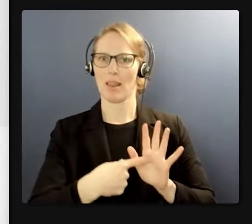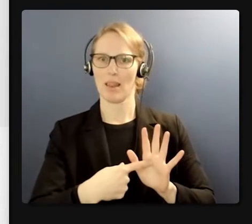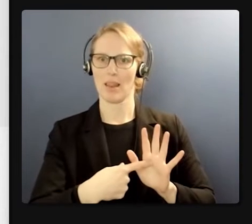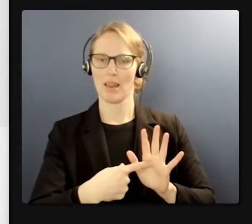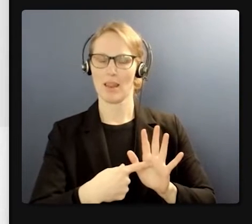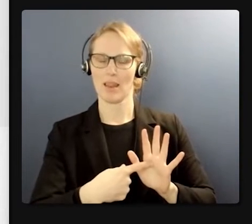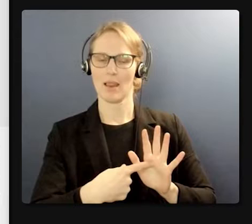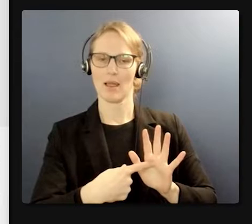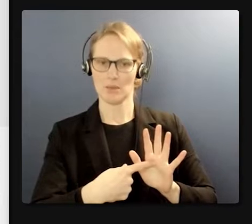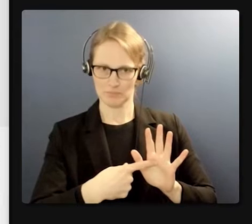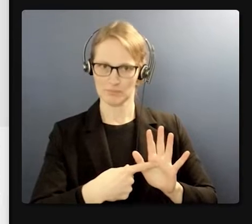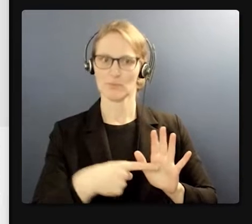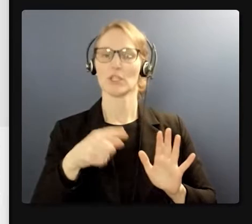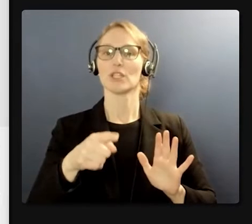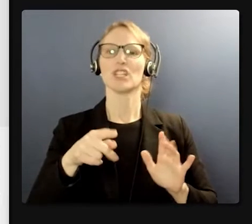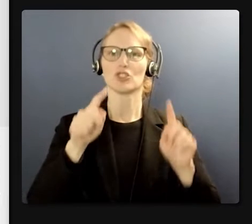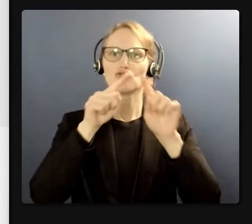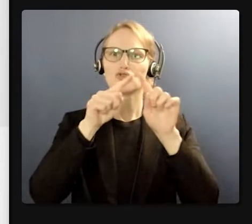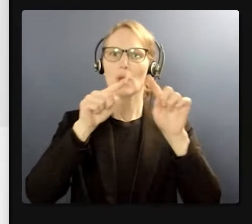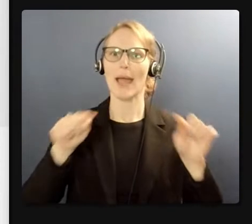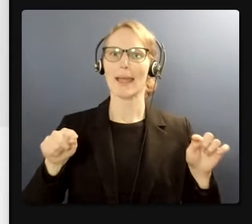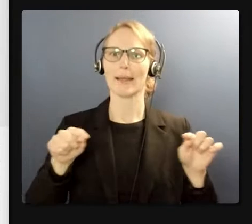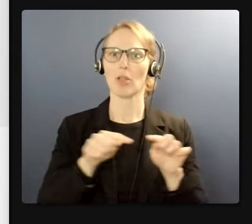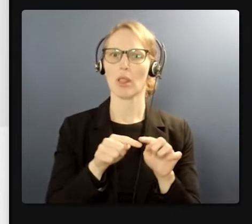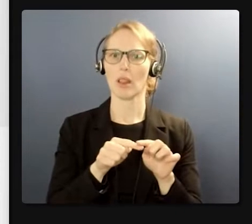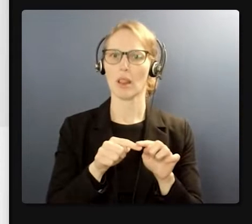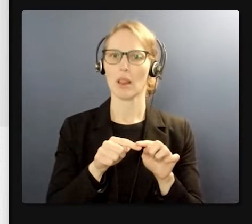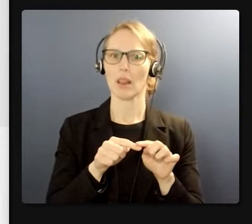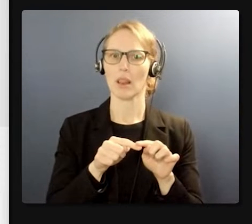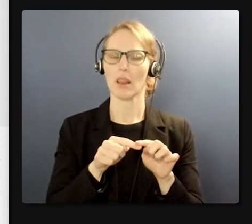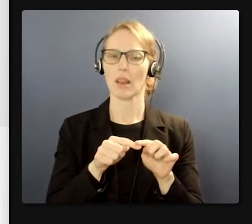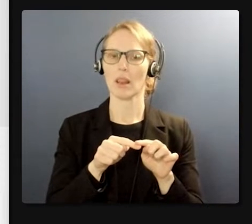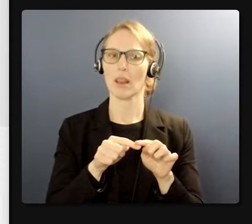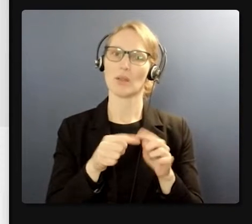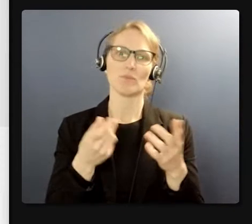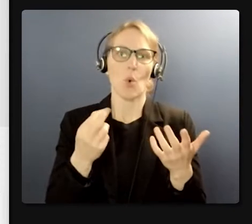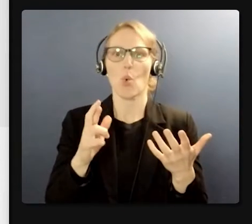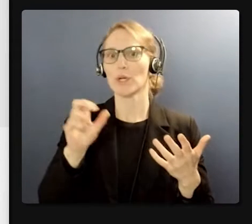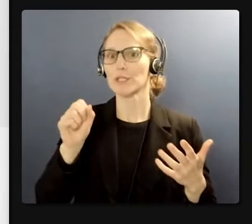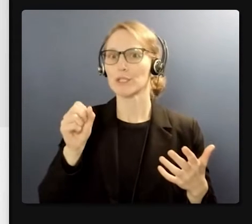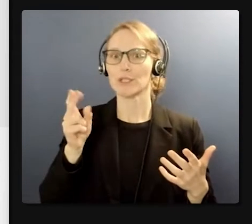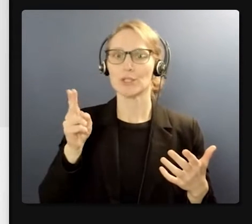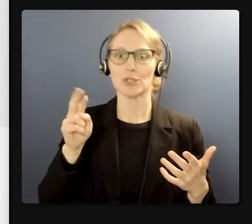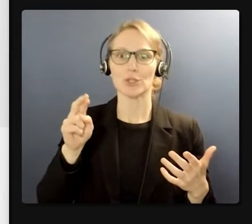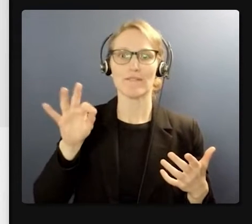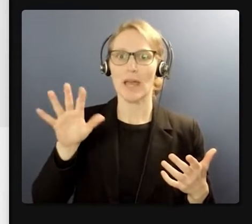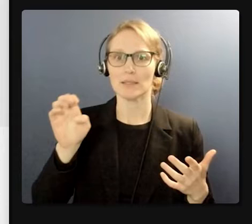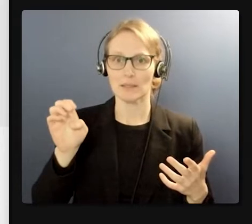Where you have a vertex that is first in the middle. The middle vertex here is now going to be